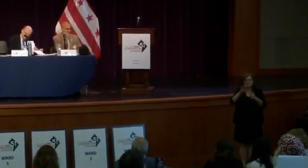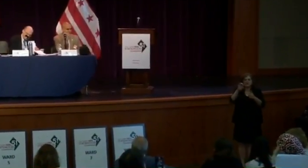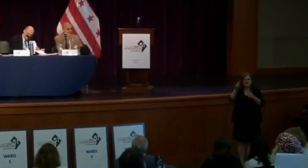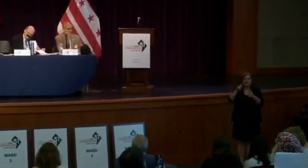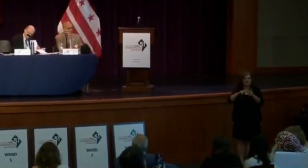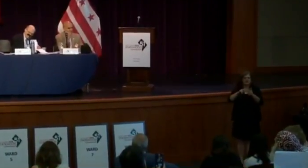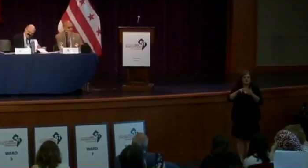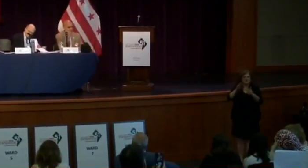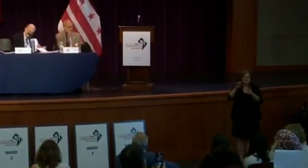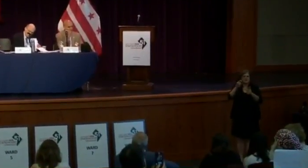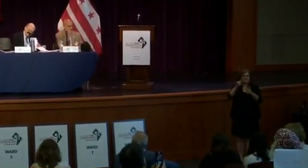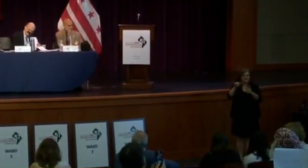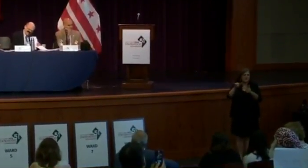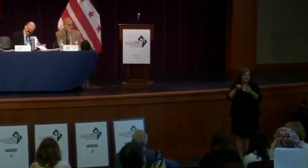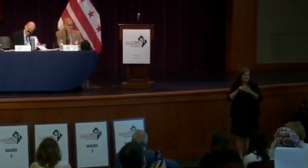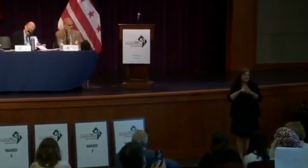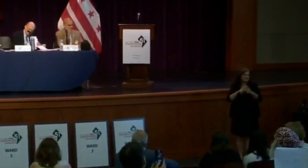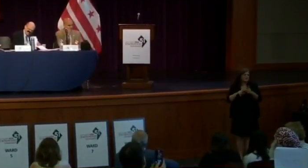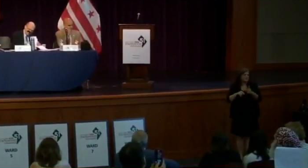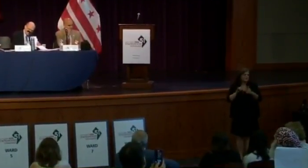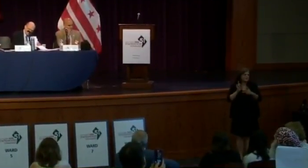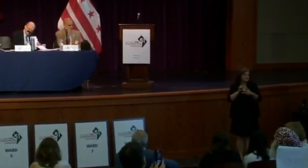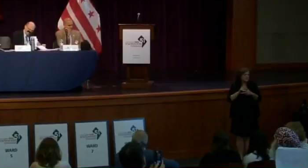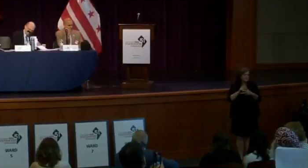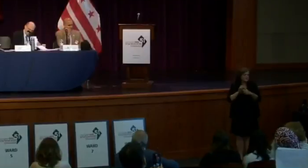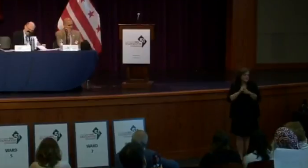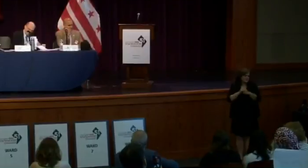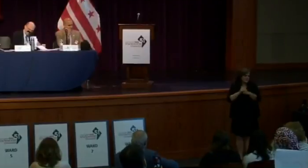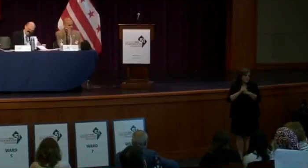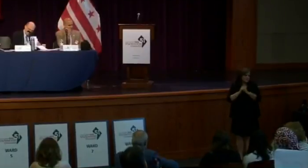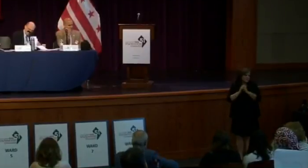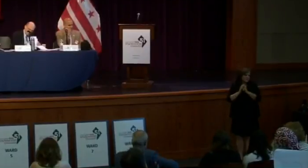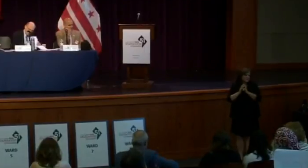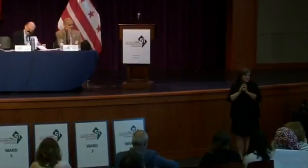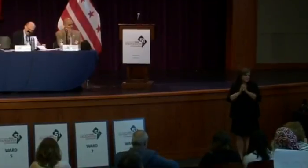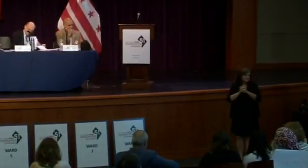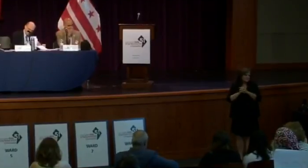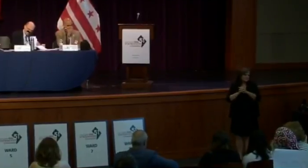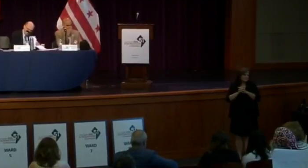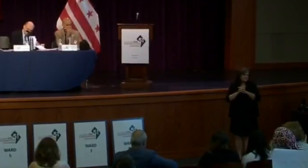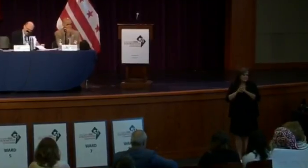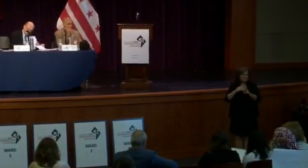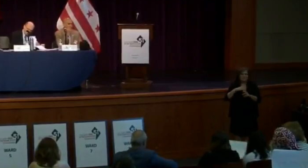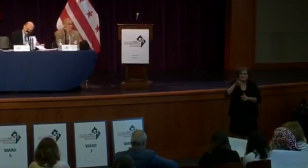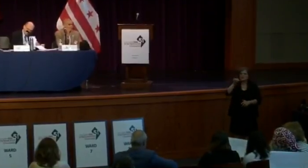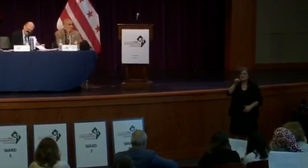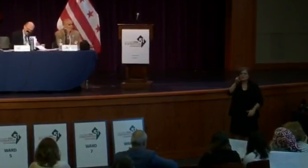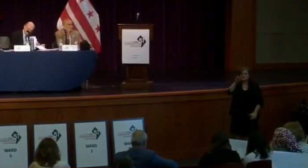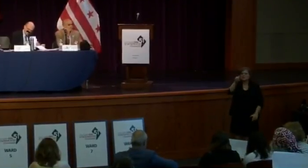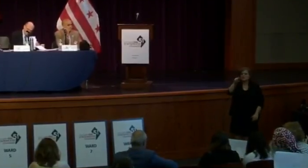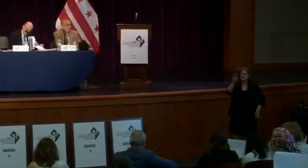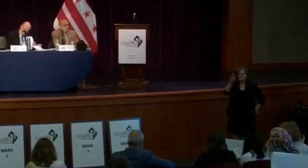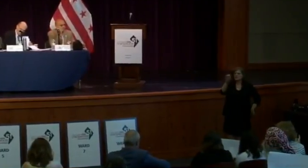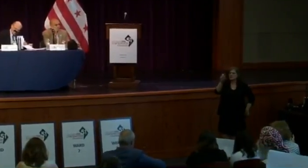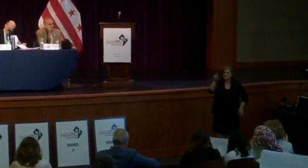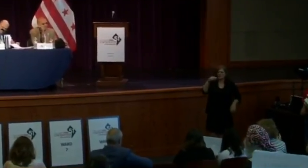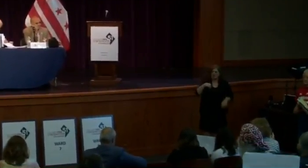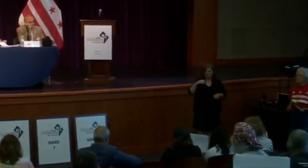[NAMES CALLED] I'M JANET BROWN AND I HAVE BEEN ACTIVE IN THE STATEHOOD